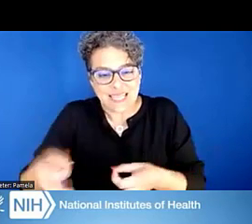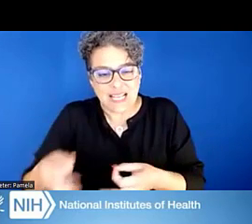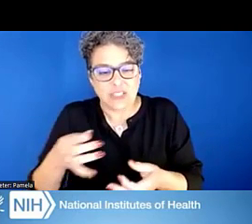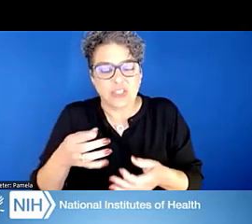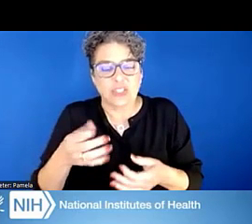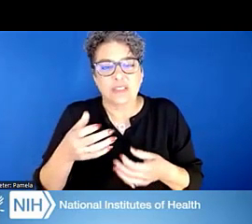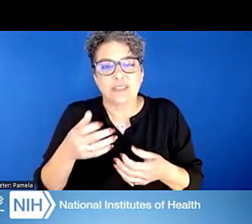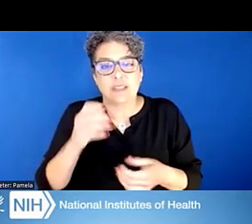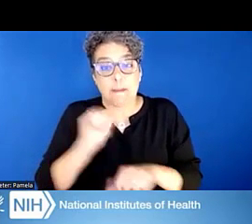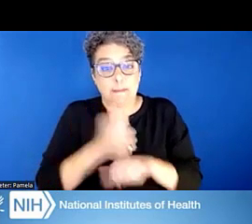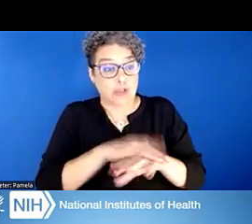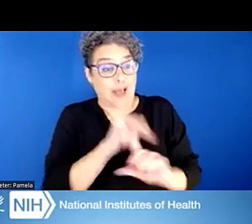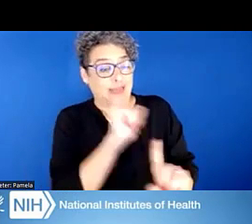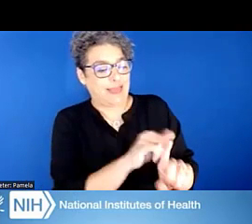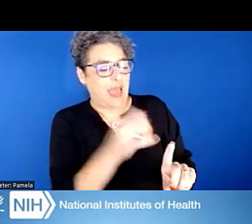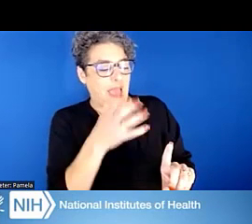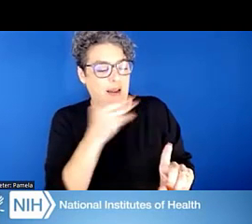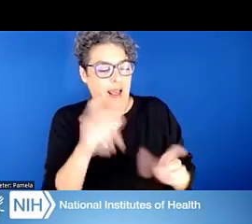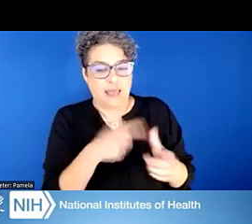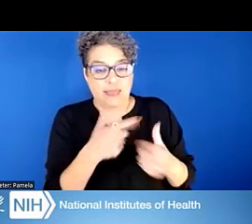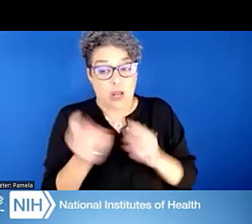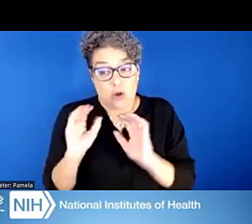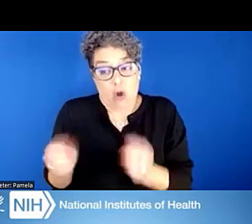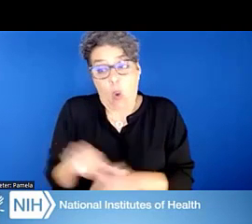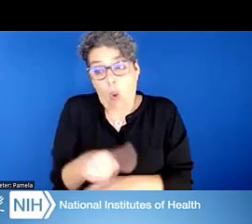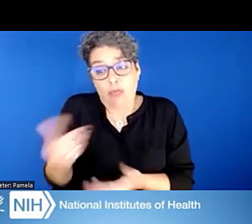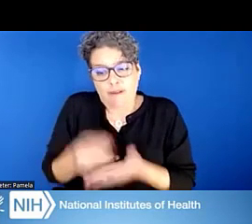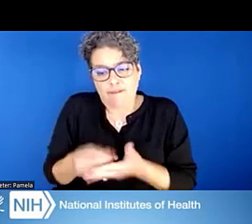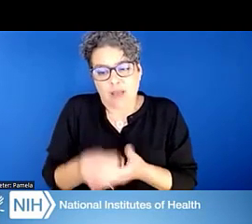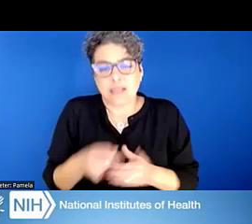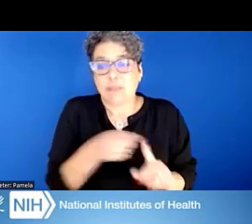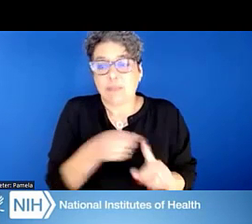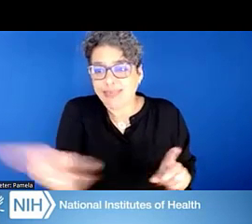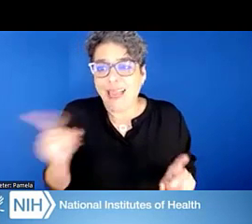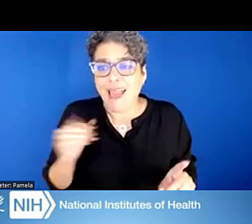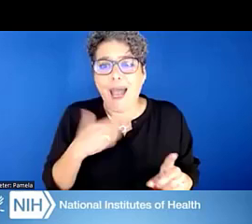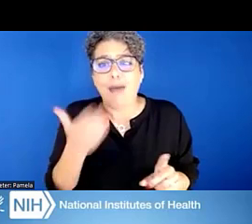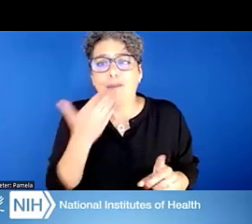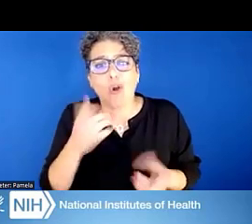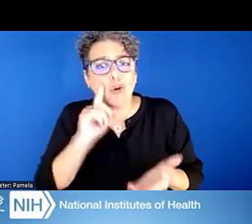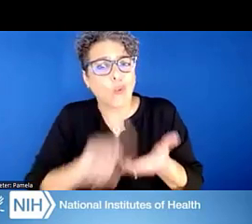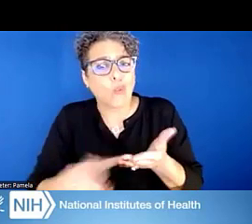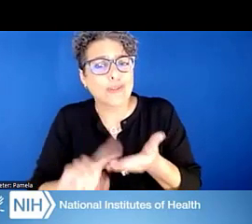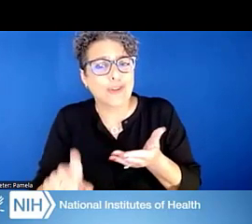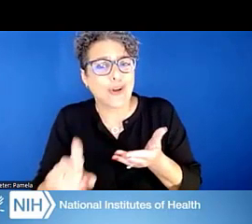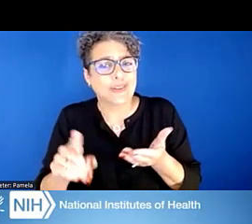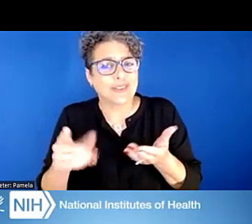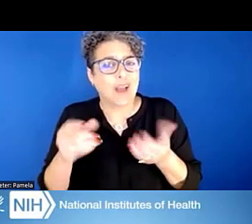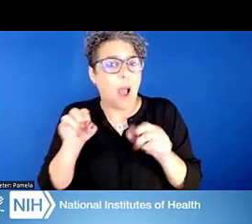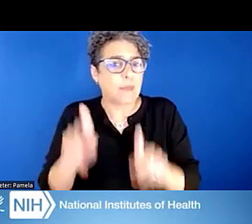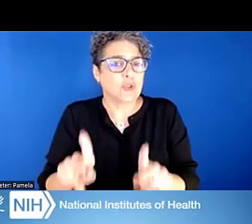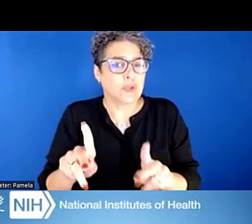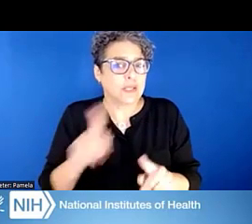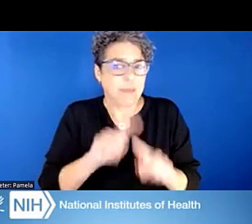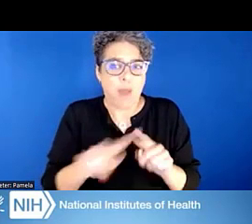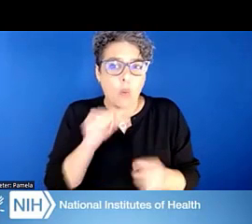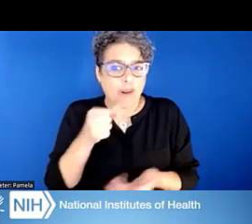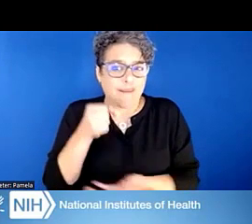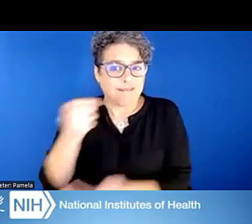because we just don't have the funds to support them, so we want to make sure that we're only funding the research that's conducted with integrity.